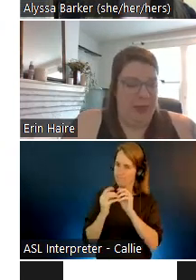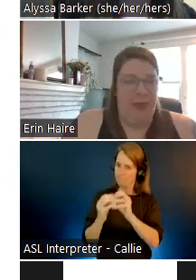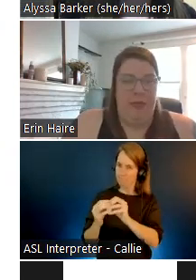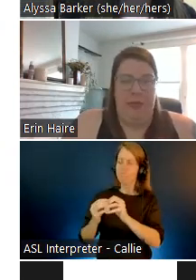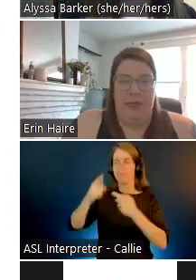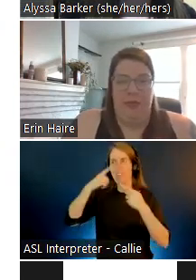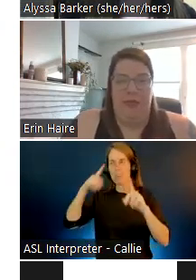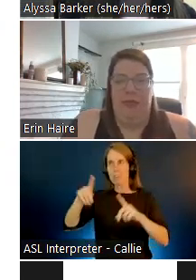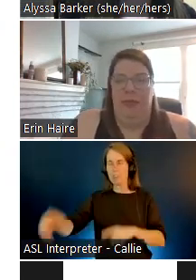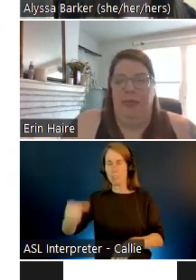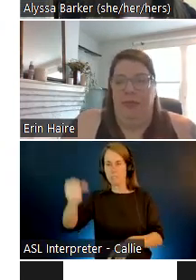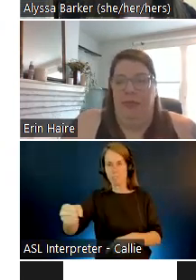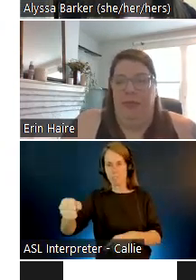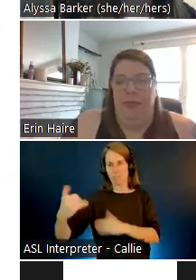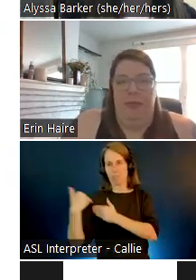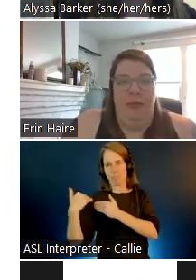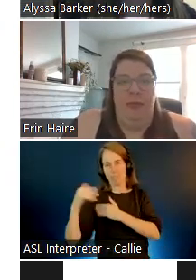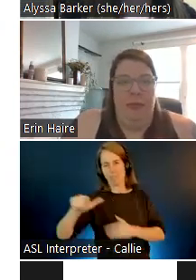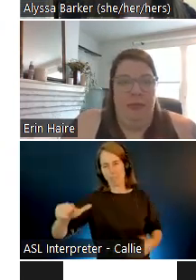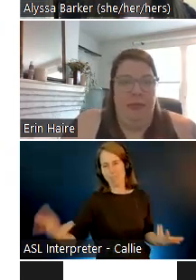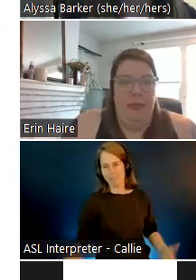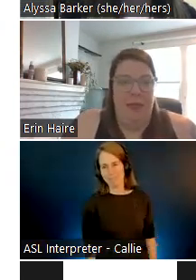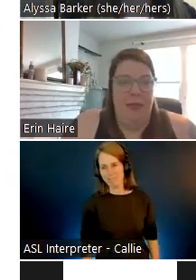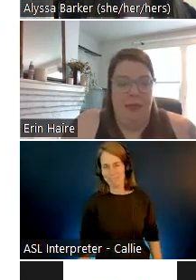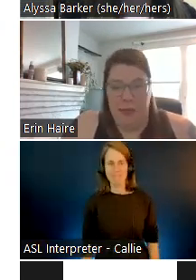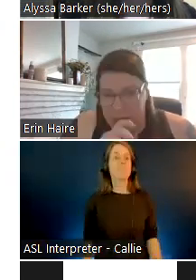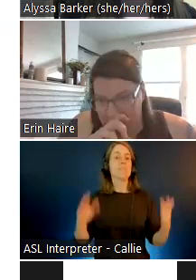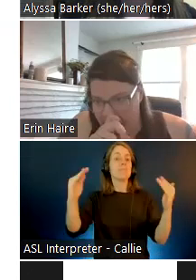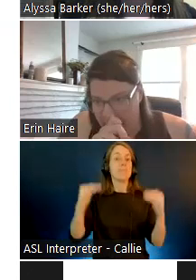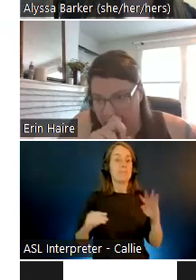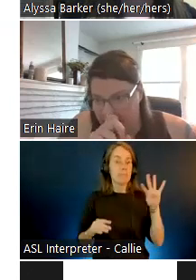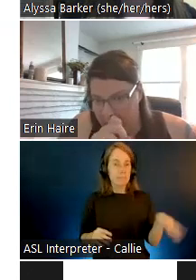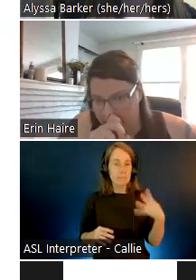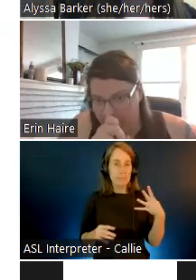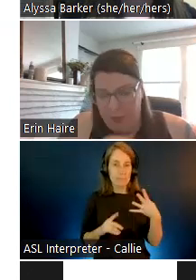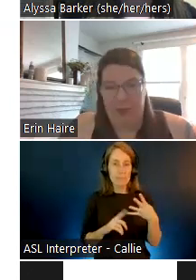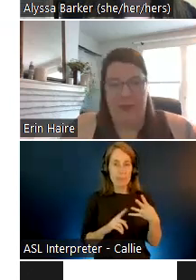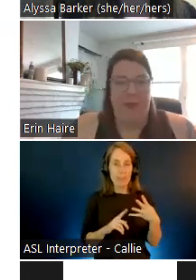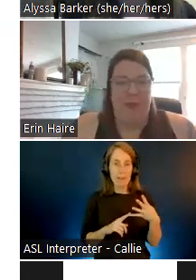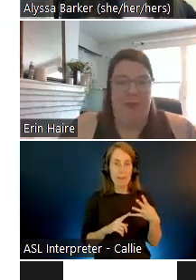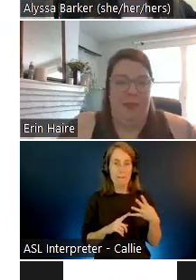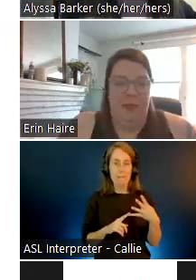so next one change of rent due dates to match disability checks